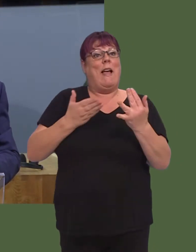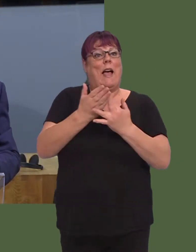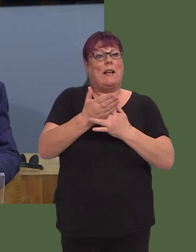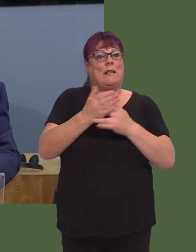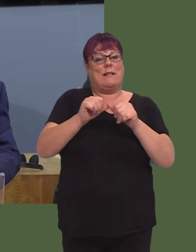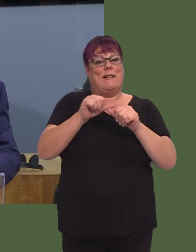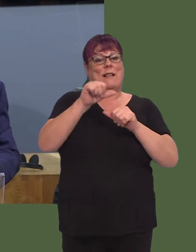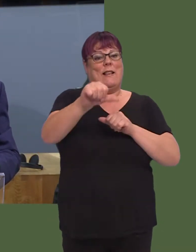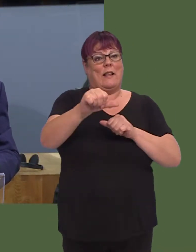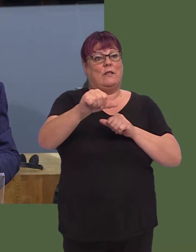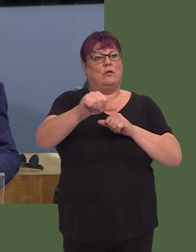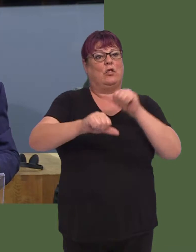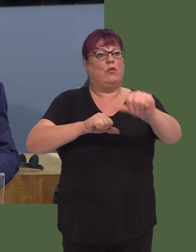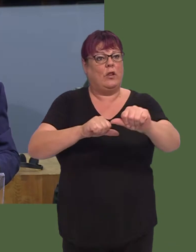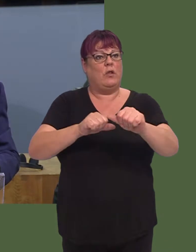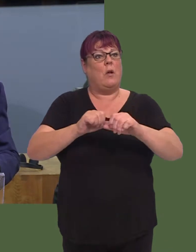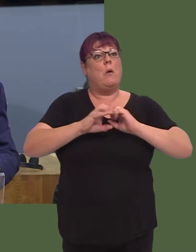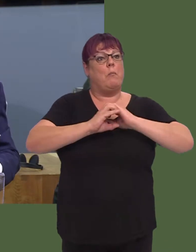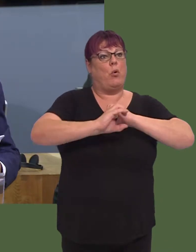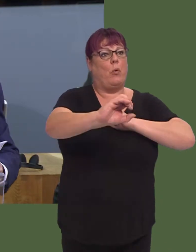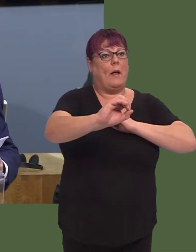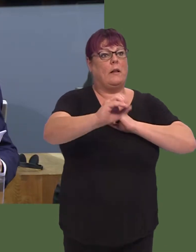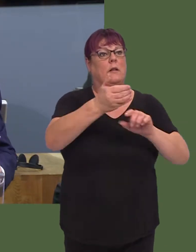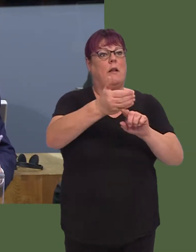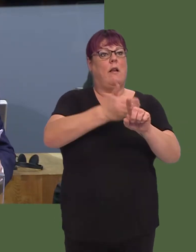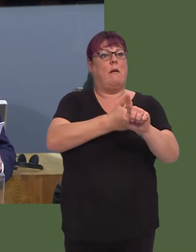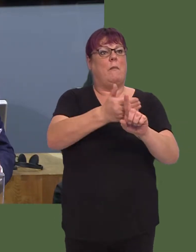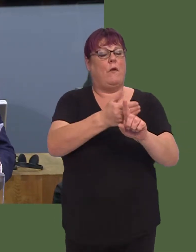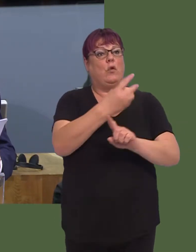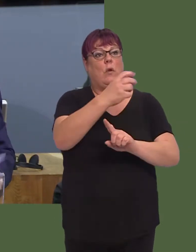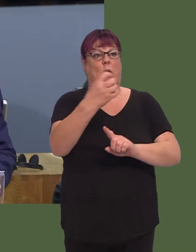in Wales will have access to Next Generation Broadband by 2015'.